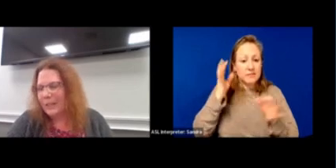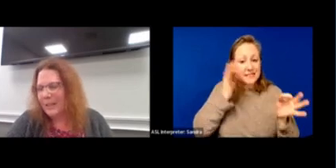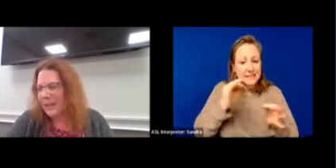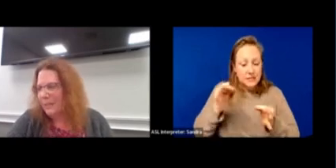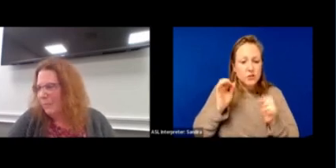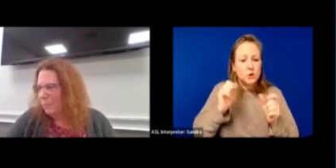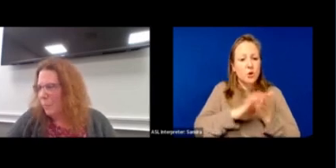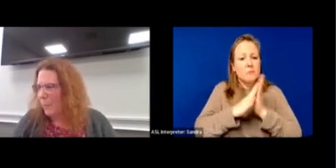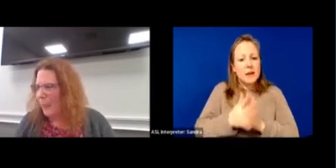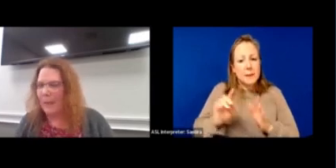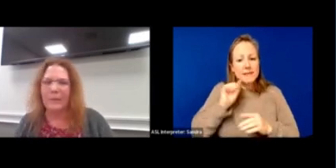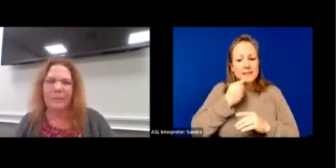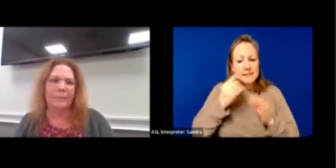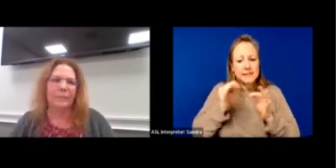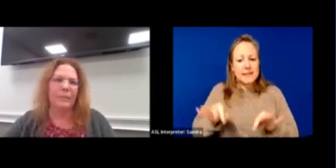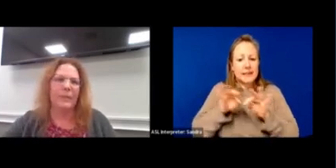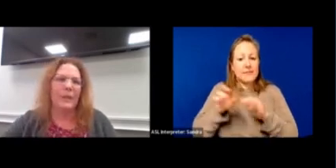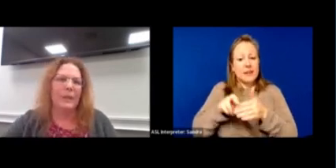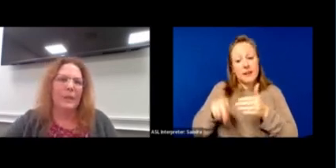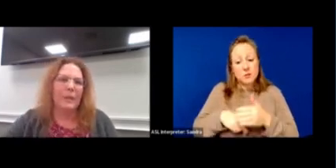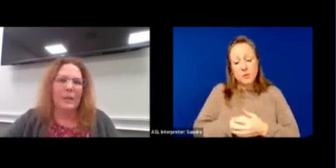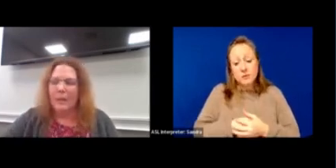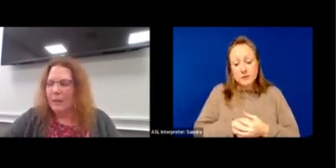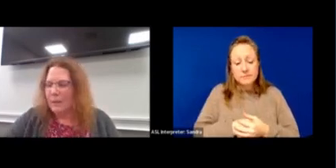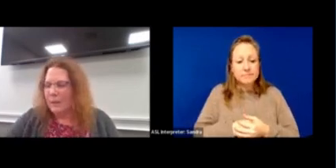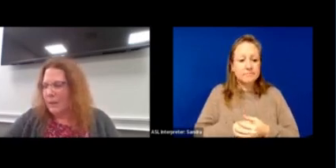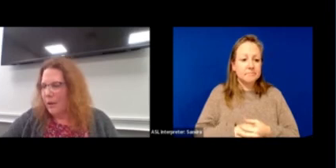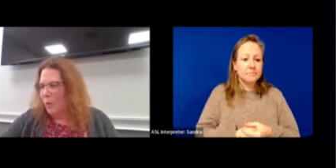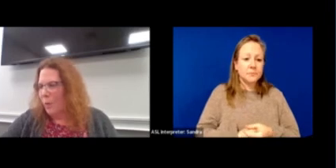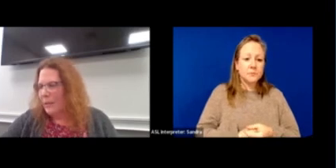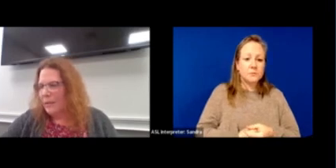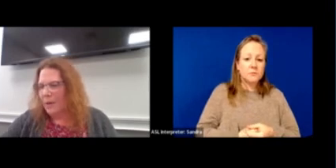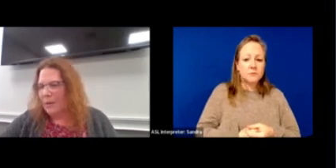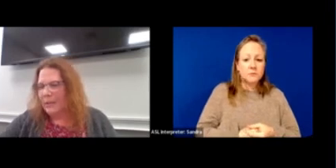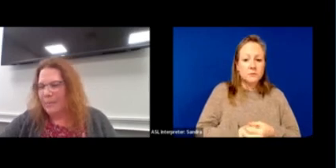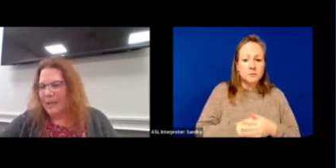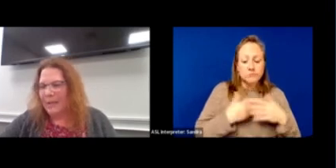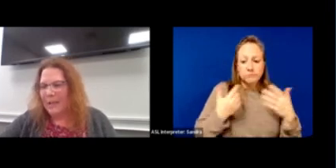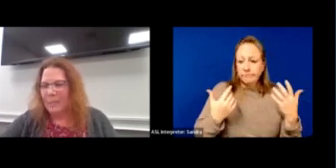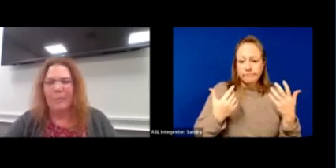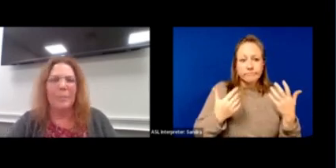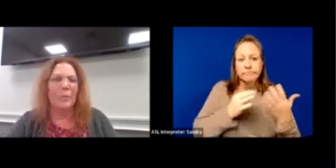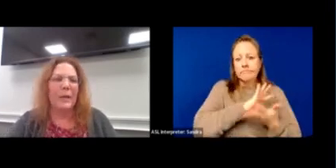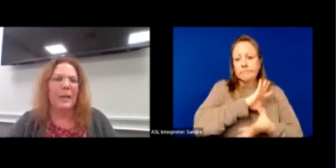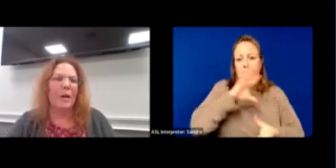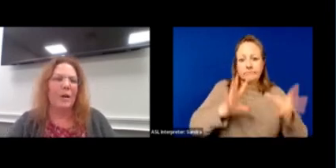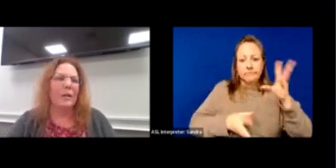next slide. So what does all this mean? And bringing our